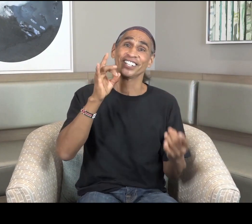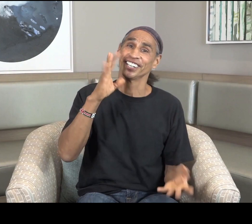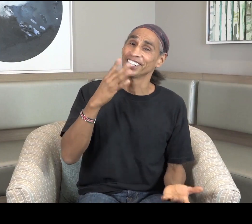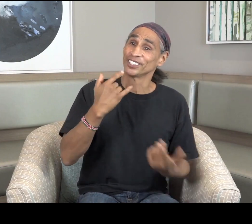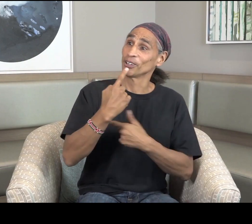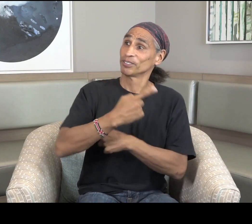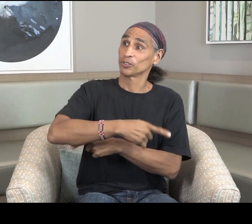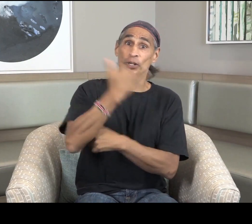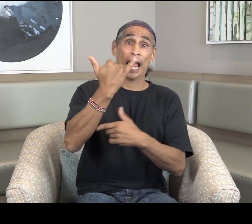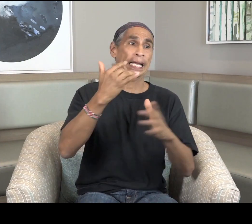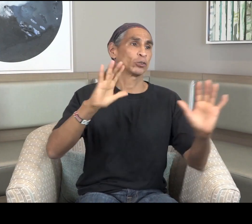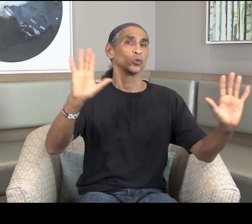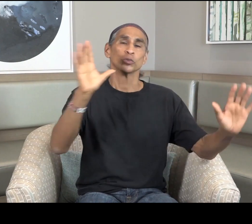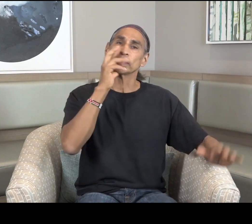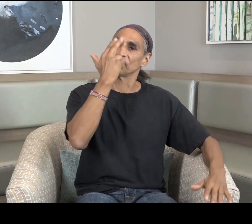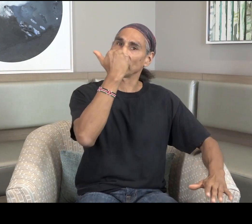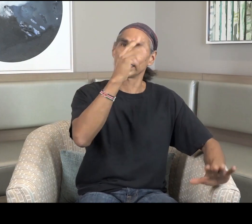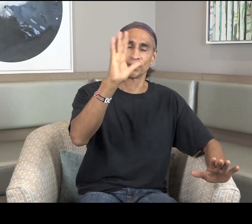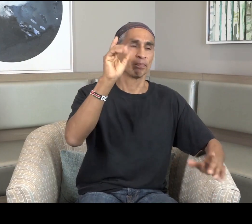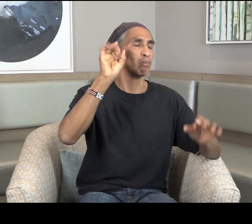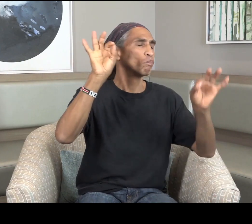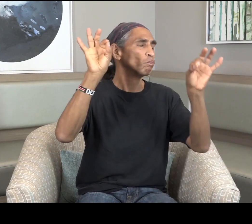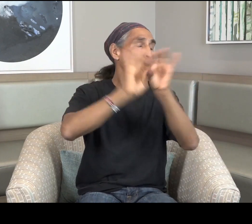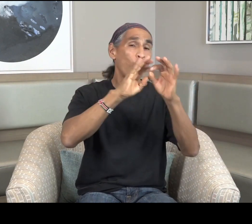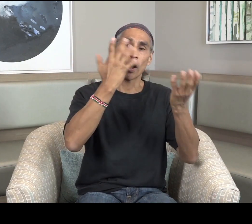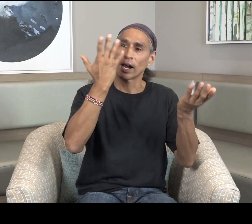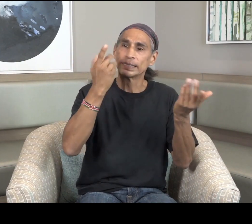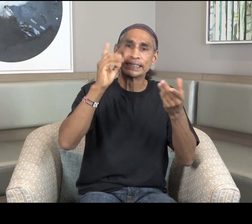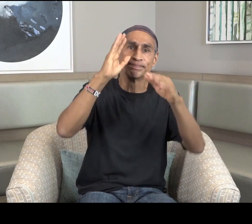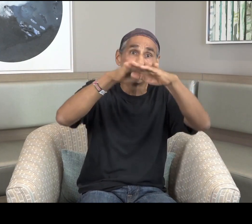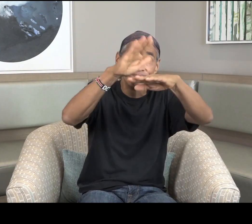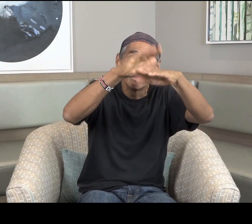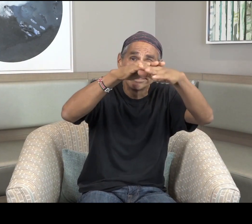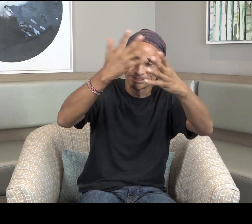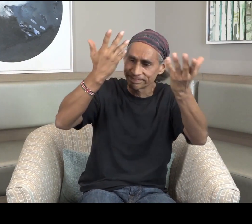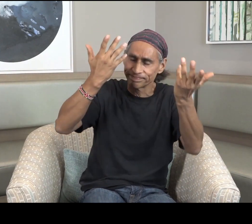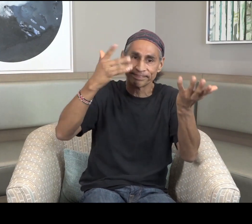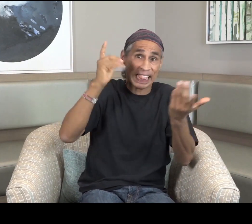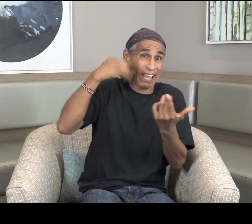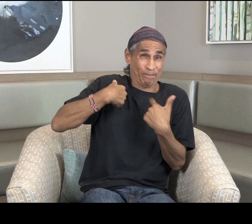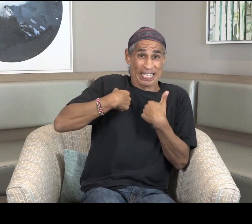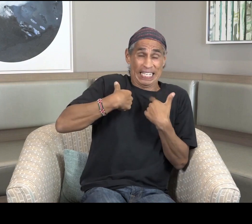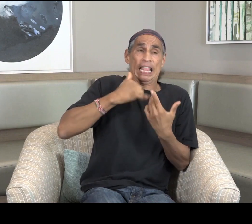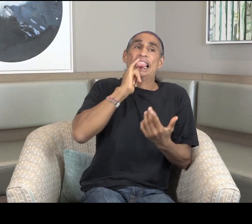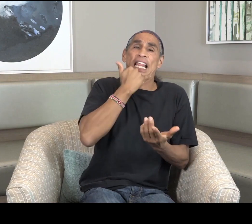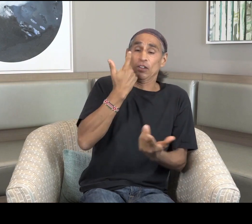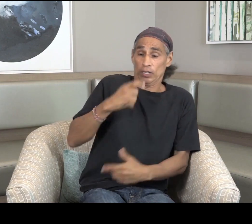But nowadays, it’s important, you can’t just you know pull out